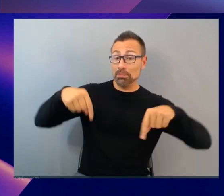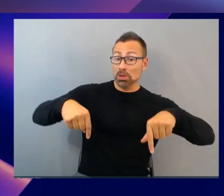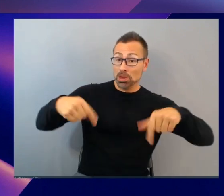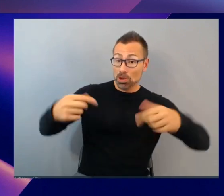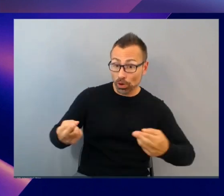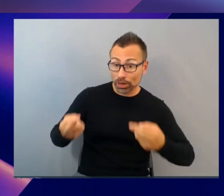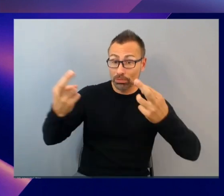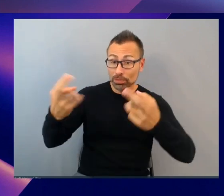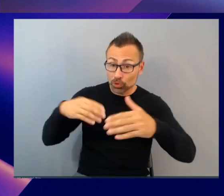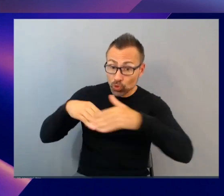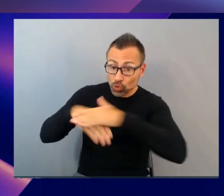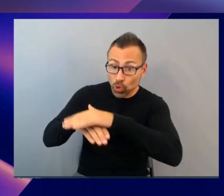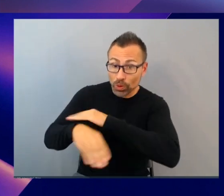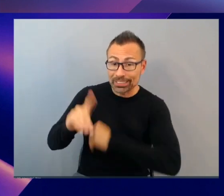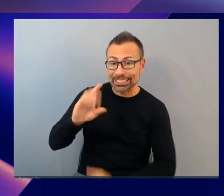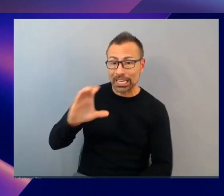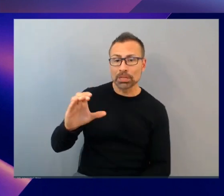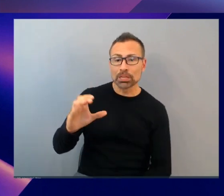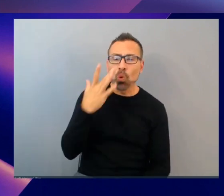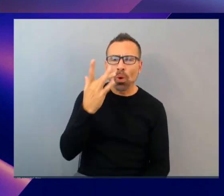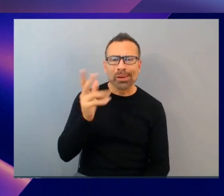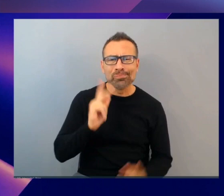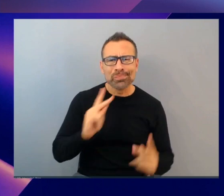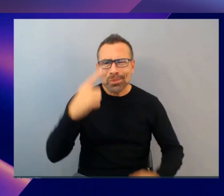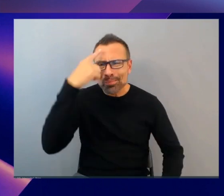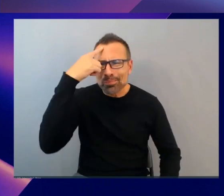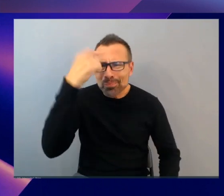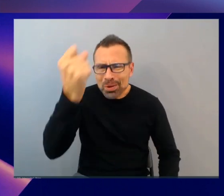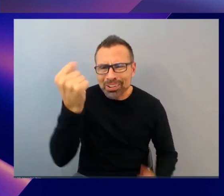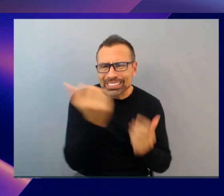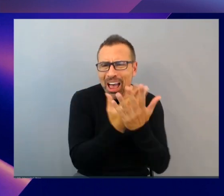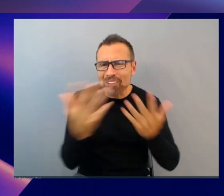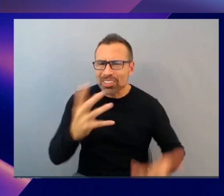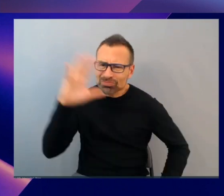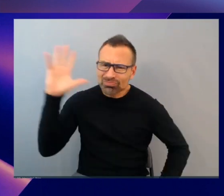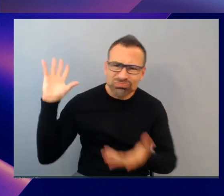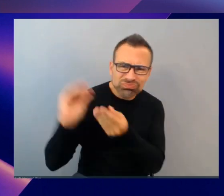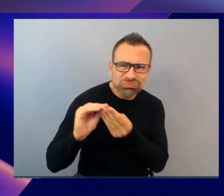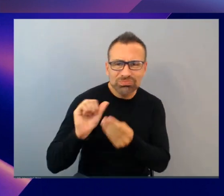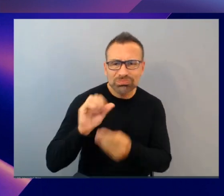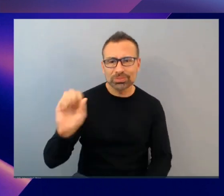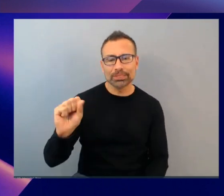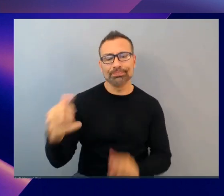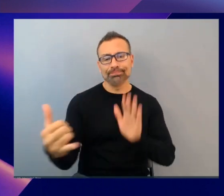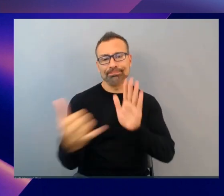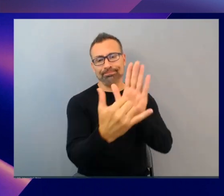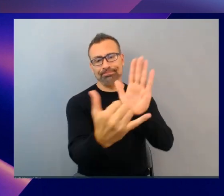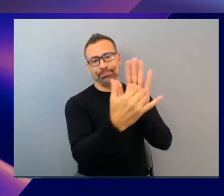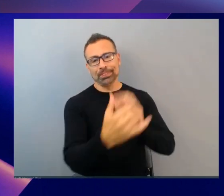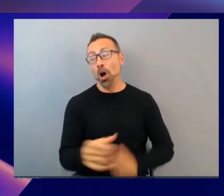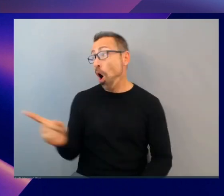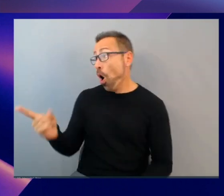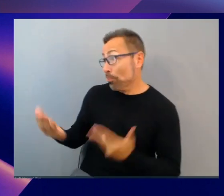Nobody memorizes everything about AWS, right? There might be one person. There might be one person in the world.